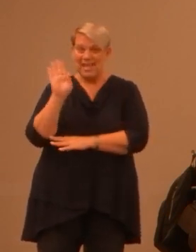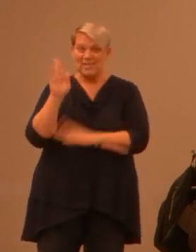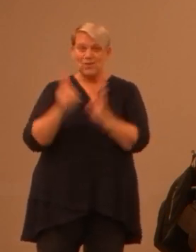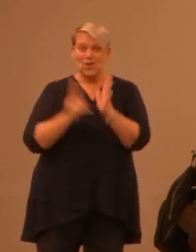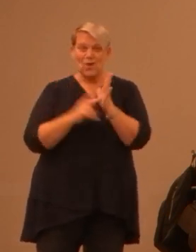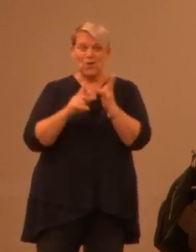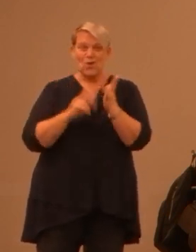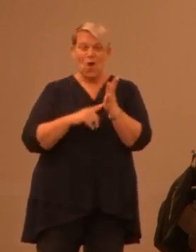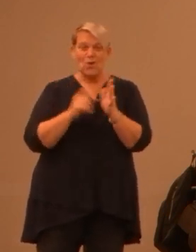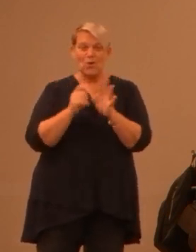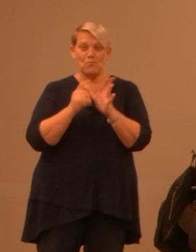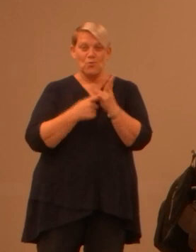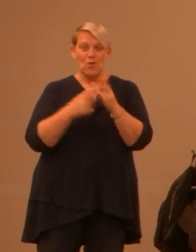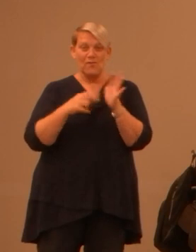community website of the Year.